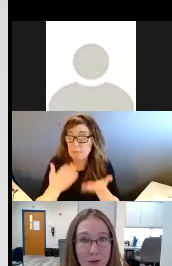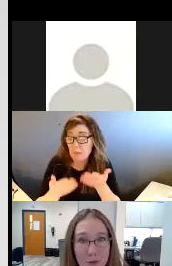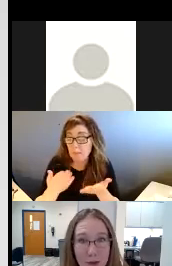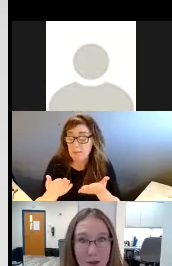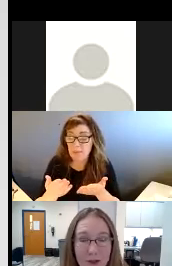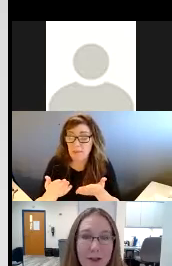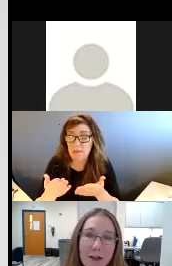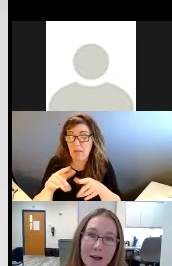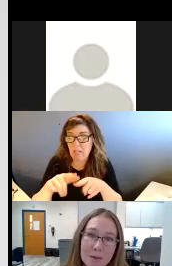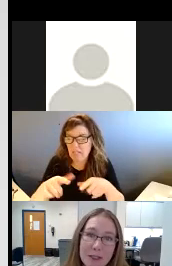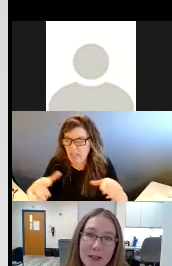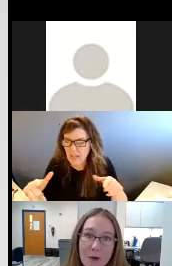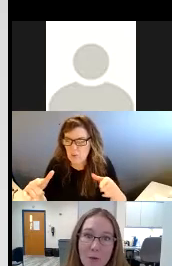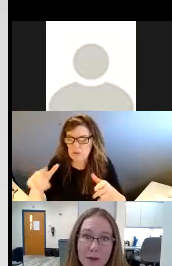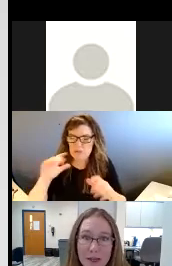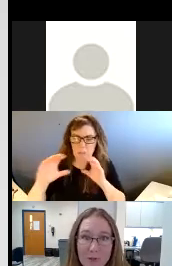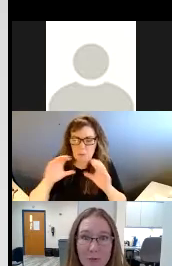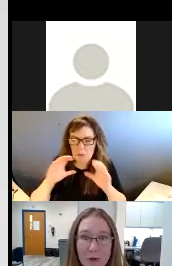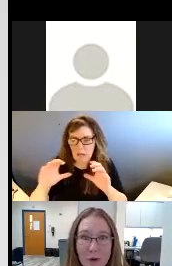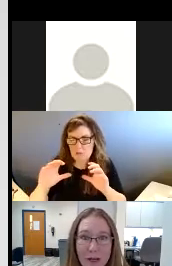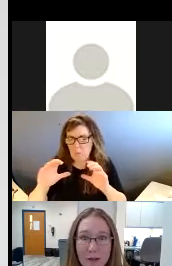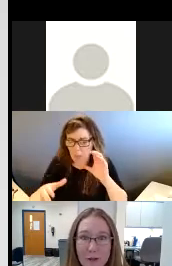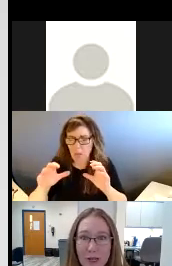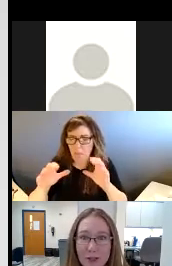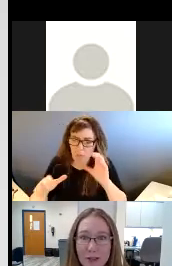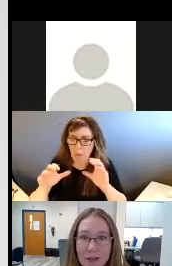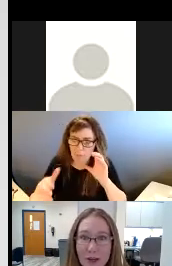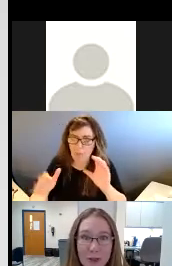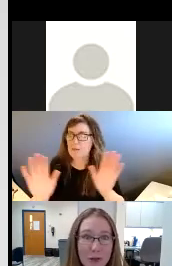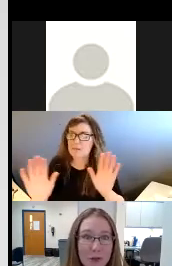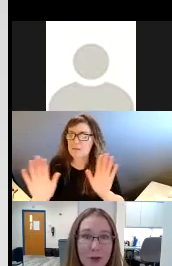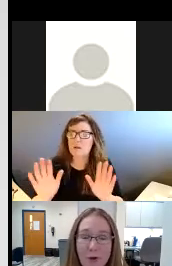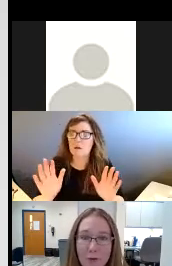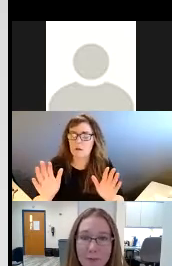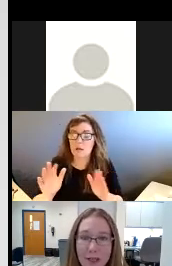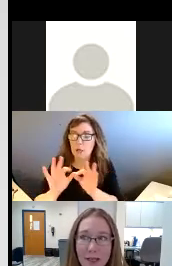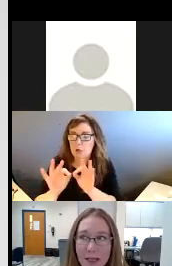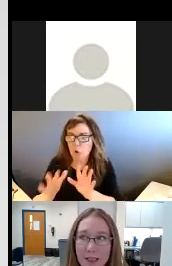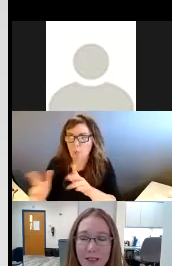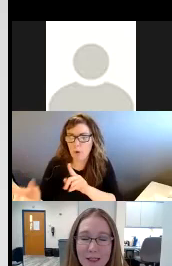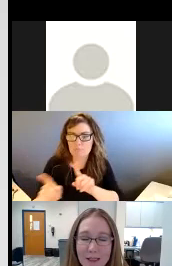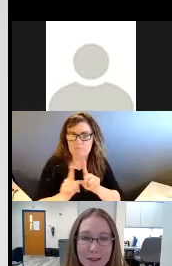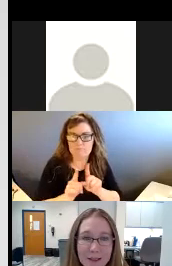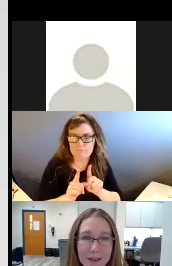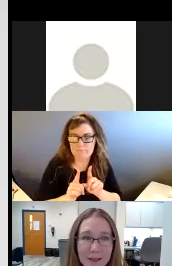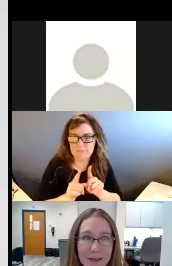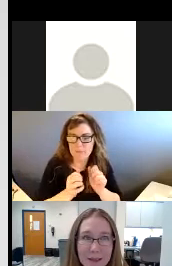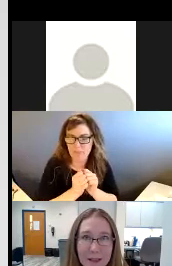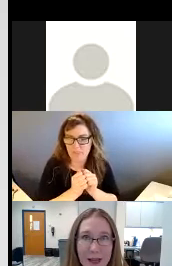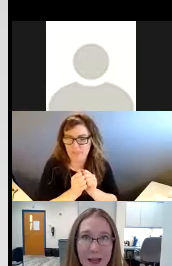INTERPRETER TO COME WITH US WHEN WE ARE WALKING THE PATIENT'S FAMILY THROUGH THE HOME AND HAVE THAT